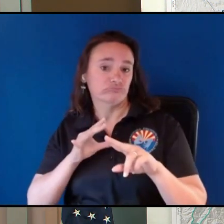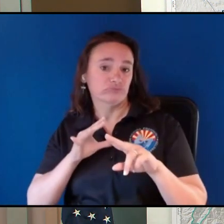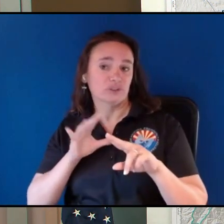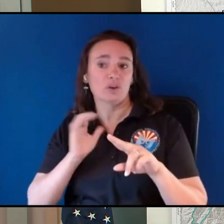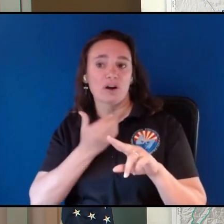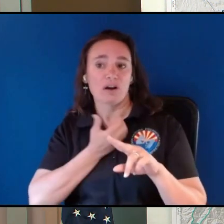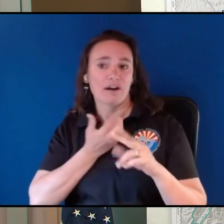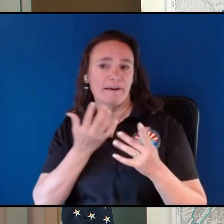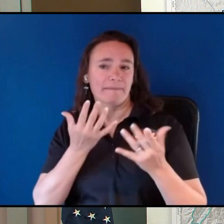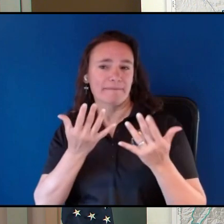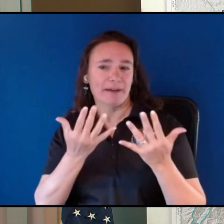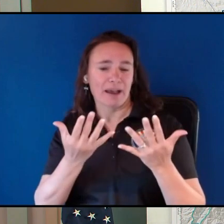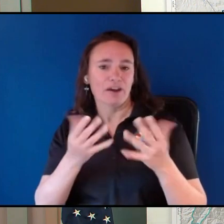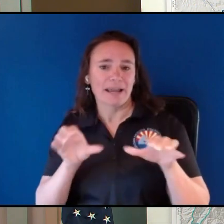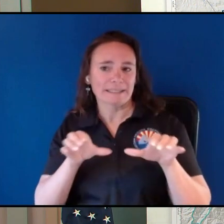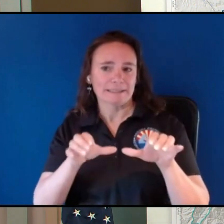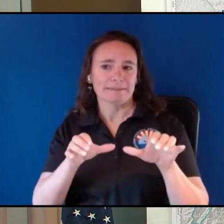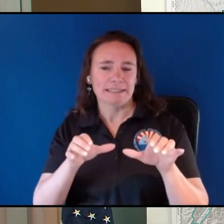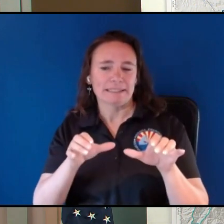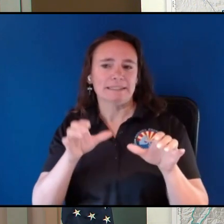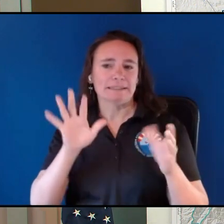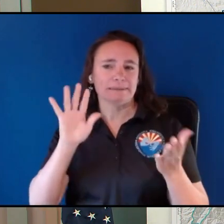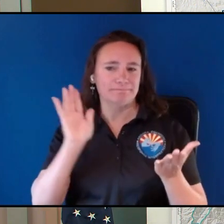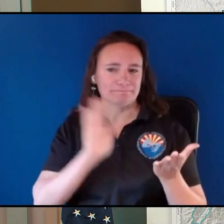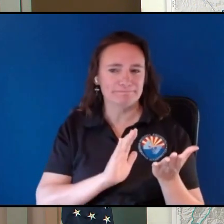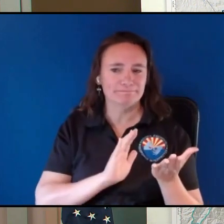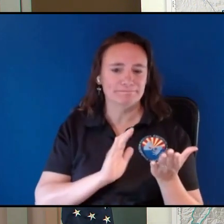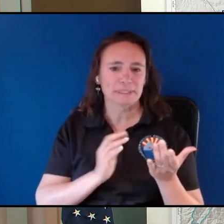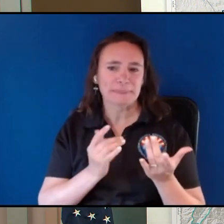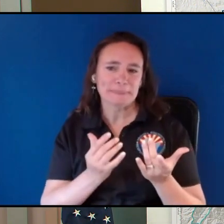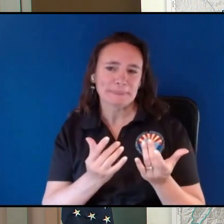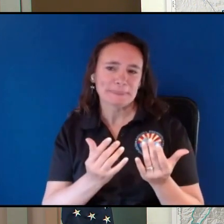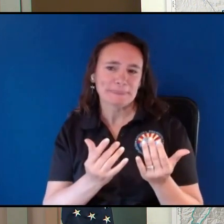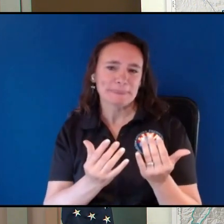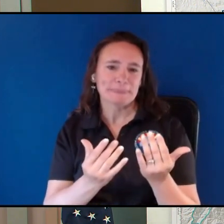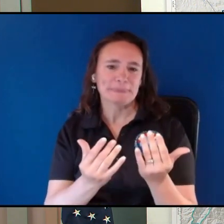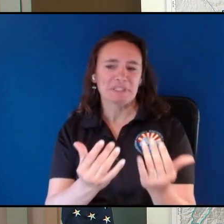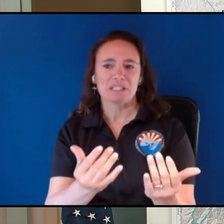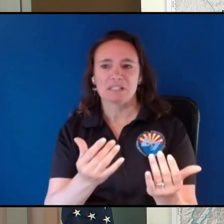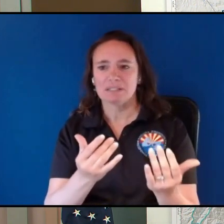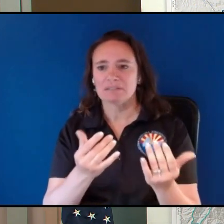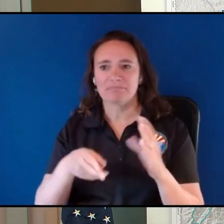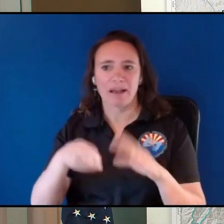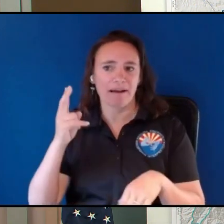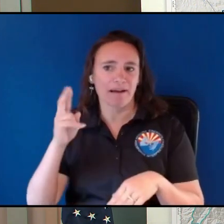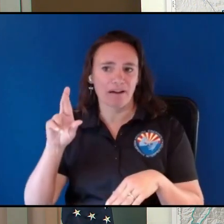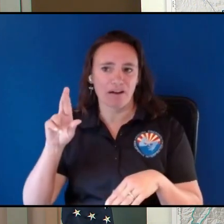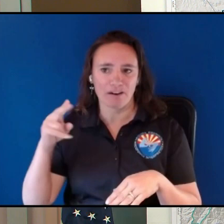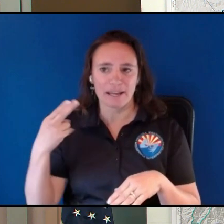So, throughout the fire for predominantly most of the day, we had very high RH's which kept our fire activity low and